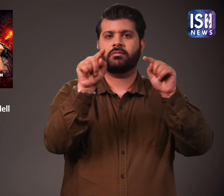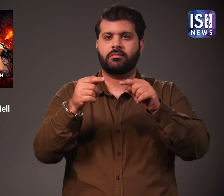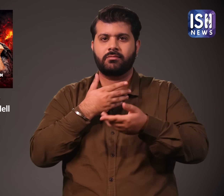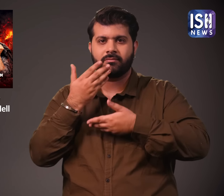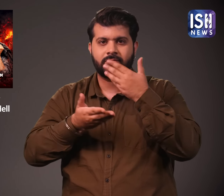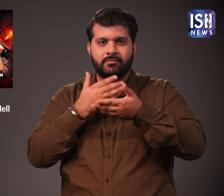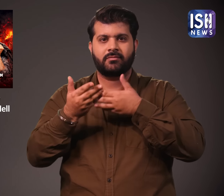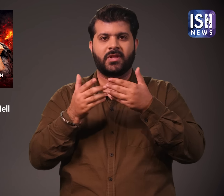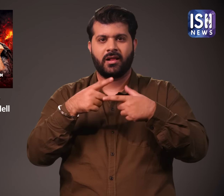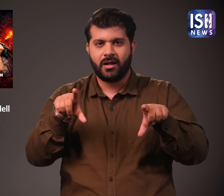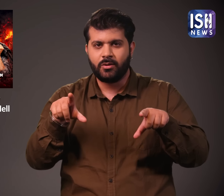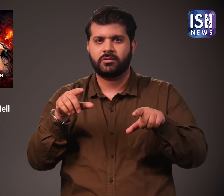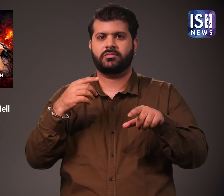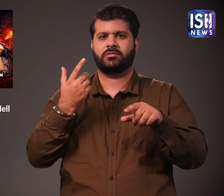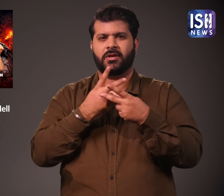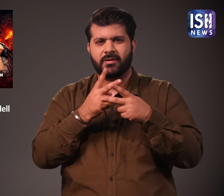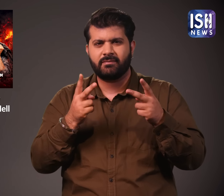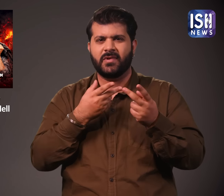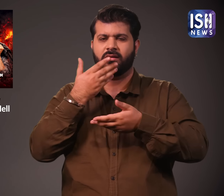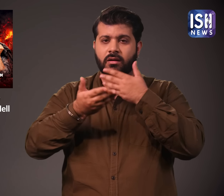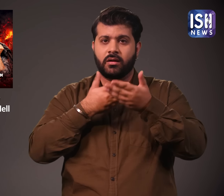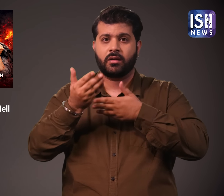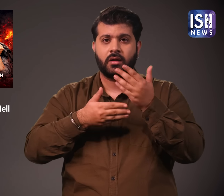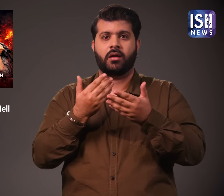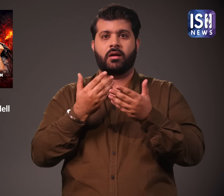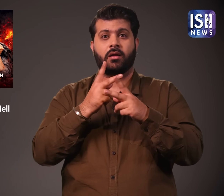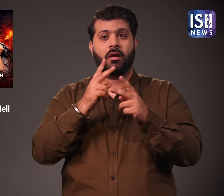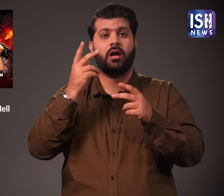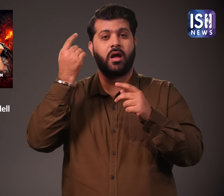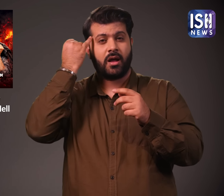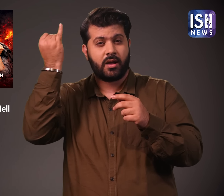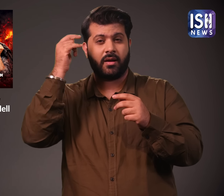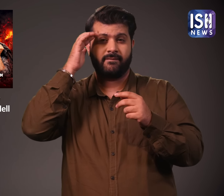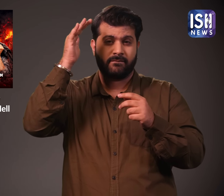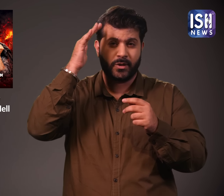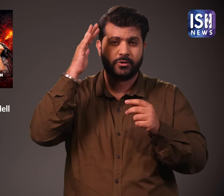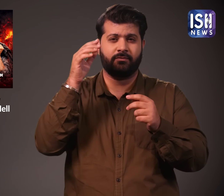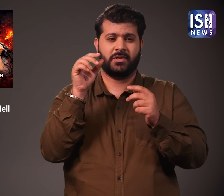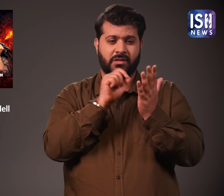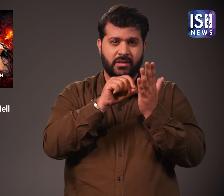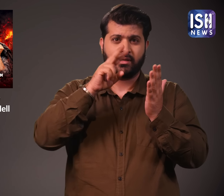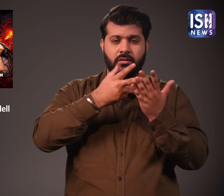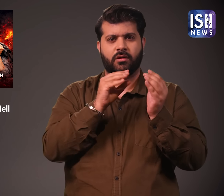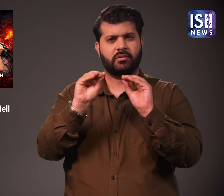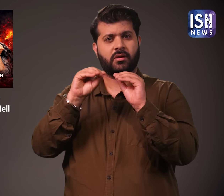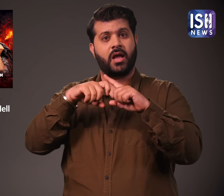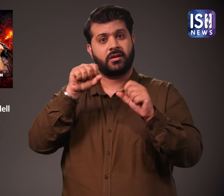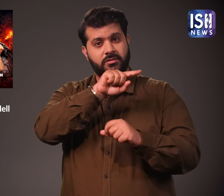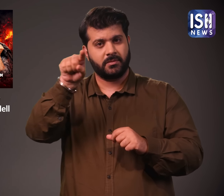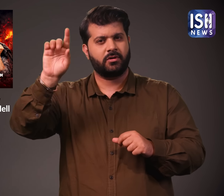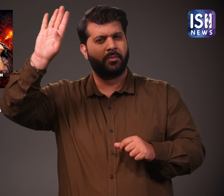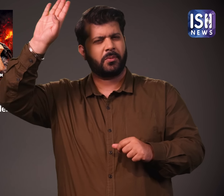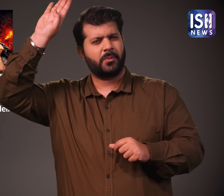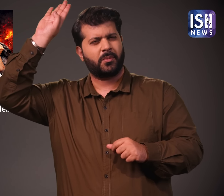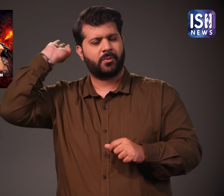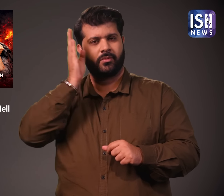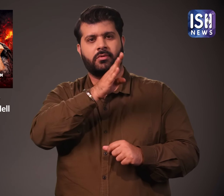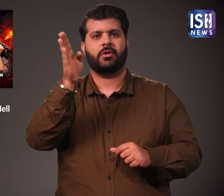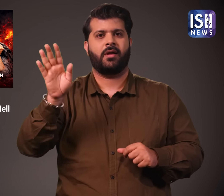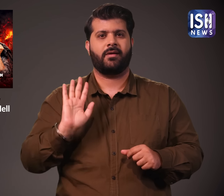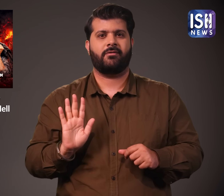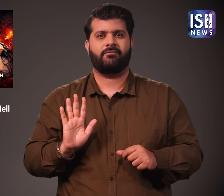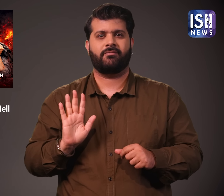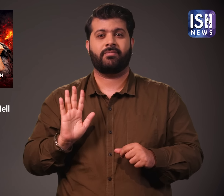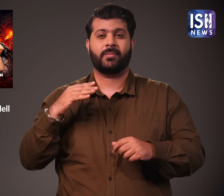to teach Persian literature and philosophy, religious teachings, and culture in Kashmir.